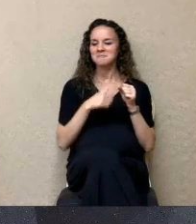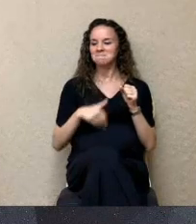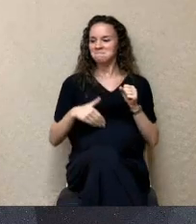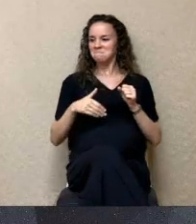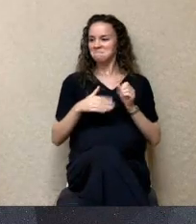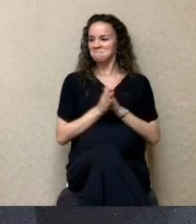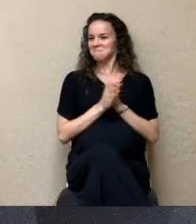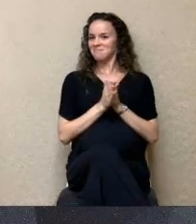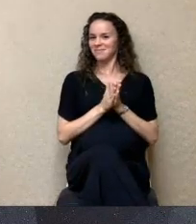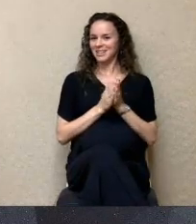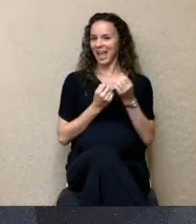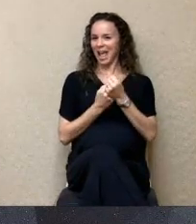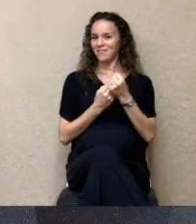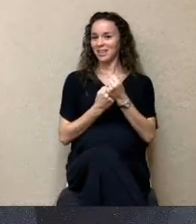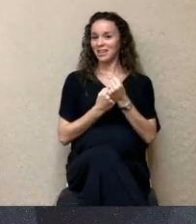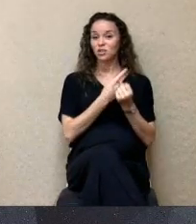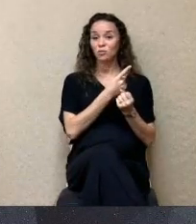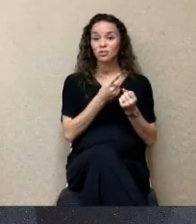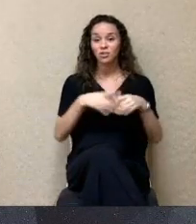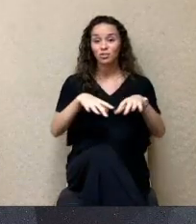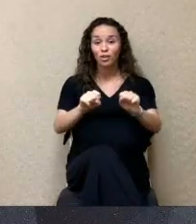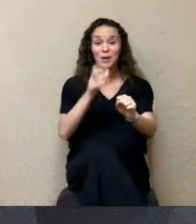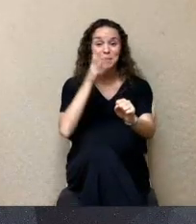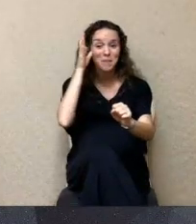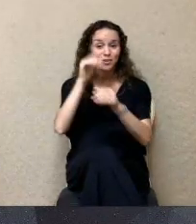Went through a parents' training program, came up with